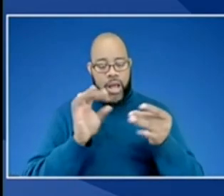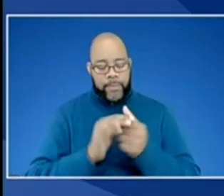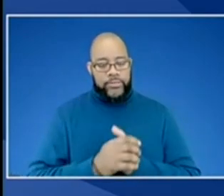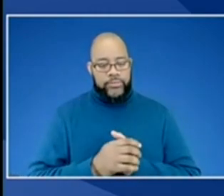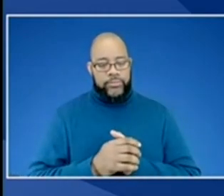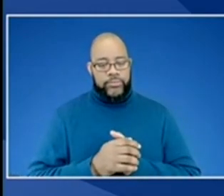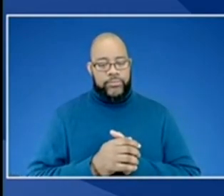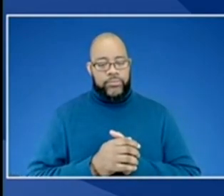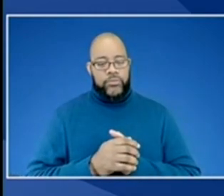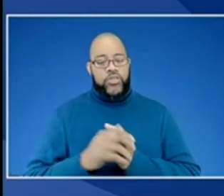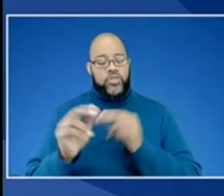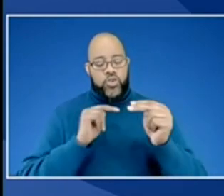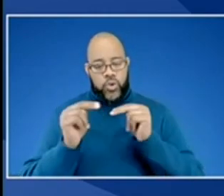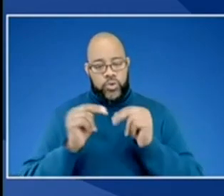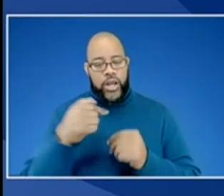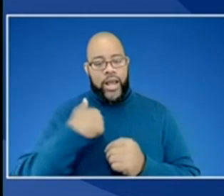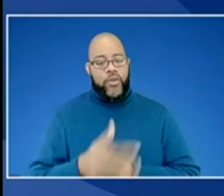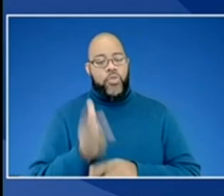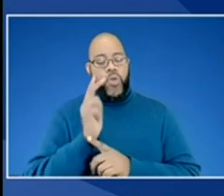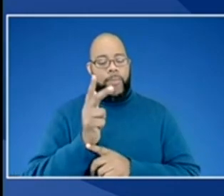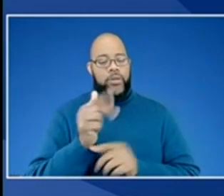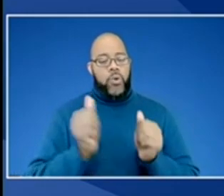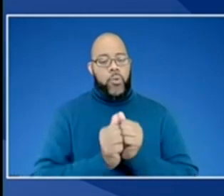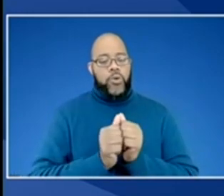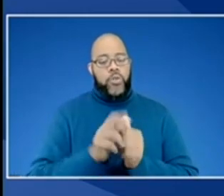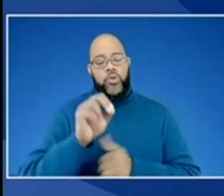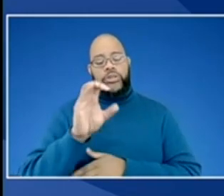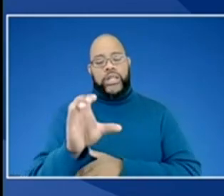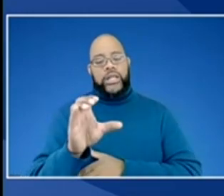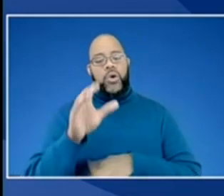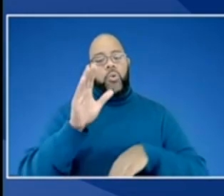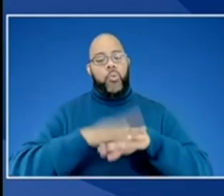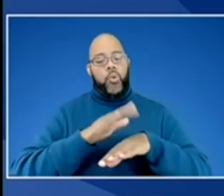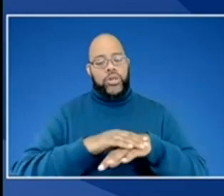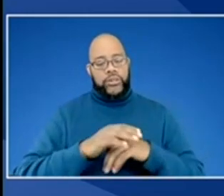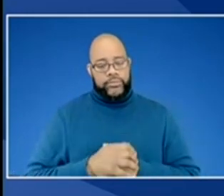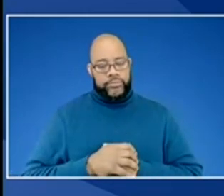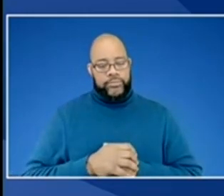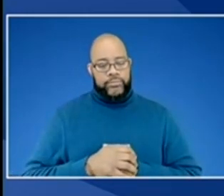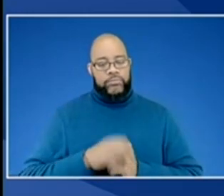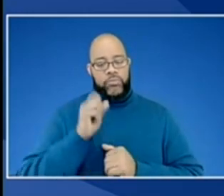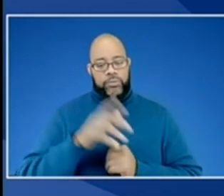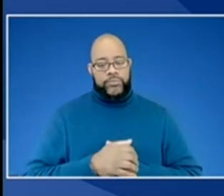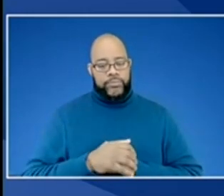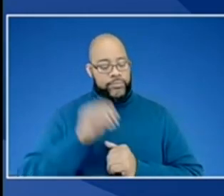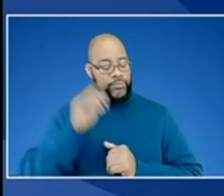negotiators. You'll have three minutes with a 30-second warning. Your time begins now.